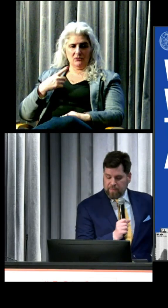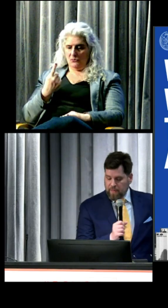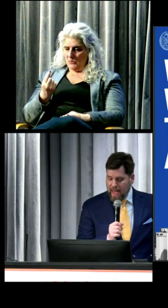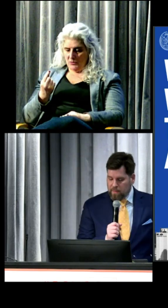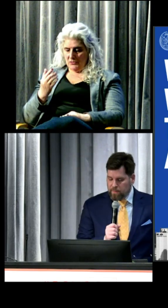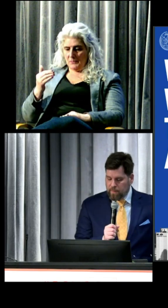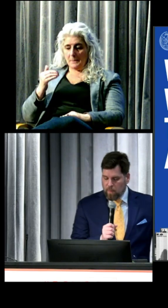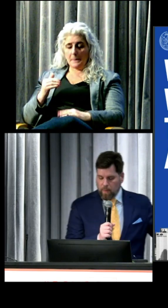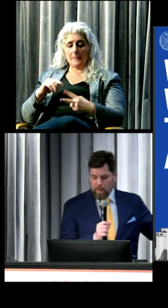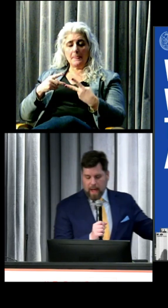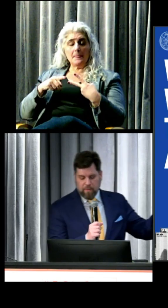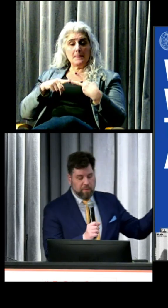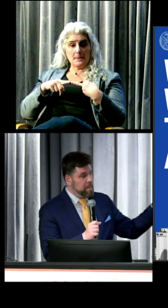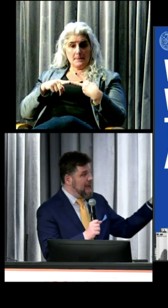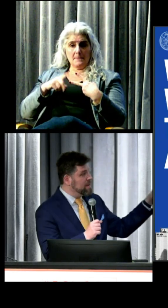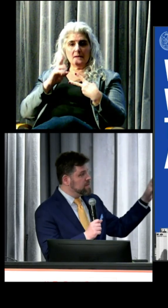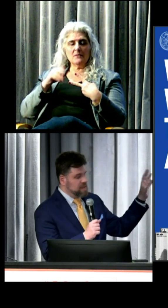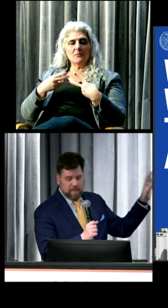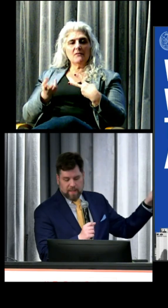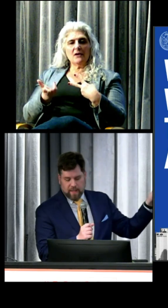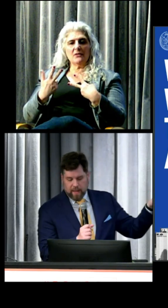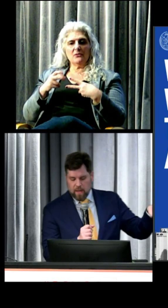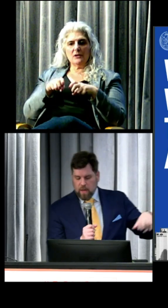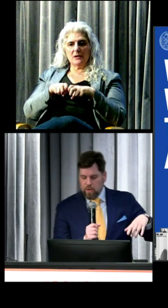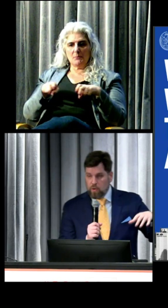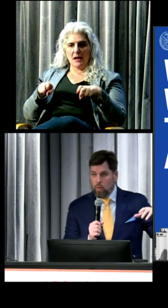Kittredge I think maybe some of you already know and love as he is from Beta NYC.